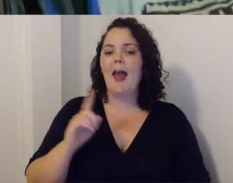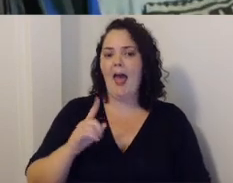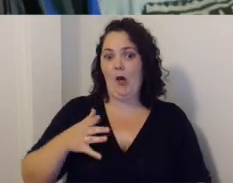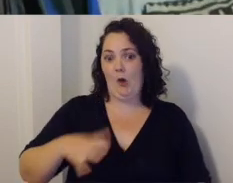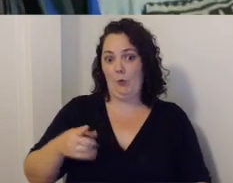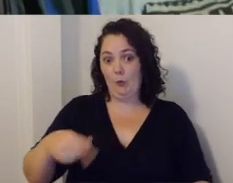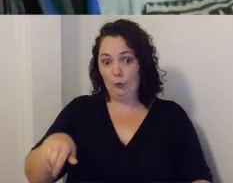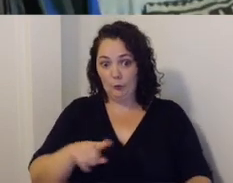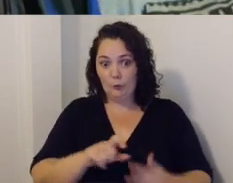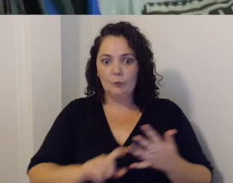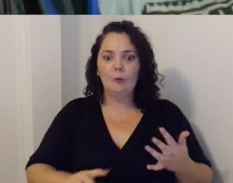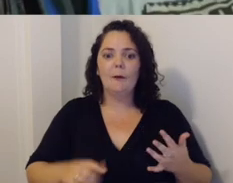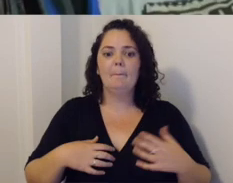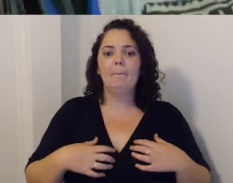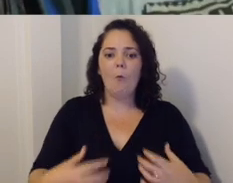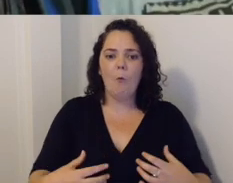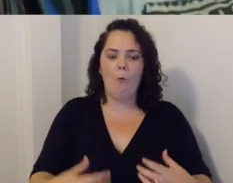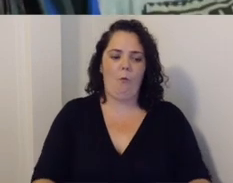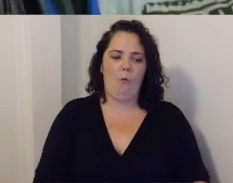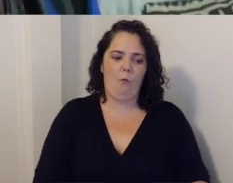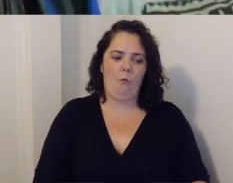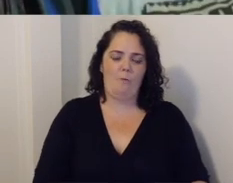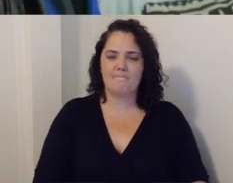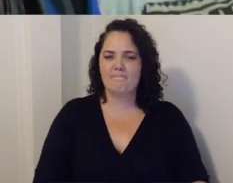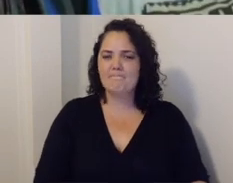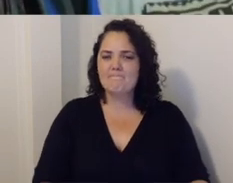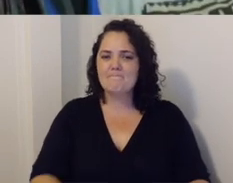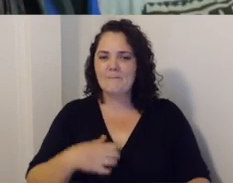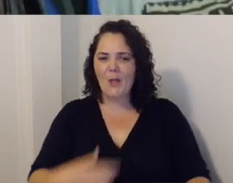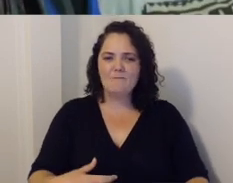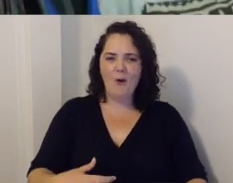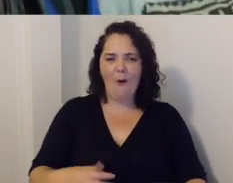across the stage more, you might get some slightly more complex shapes but I'm going to come back